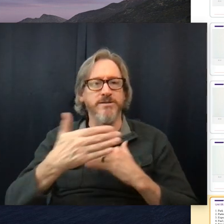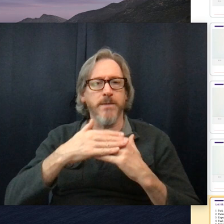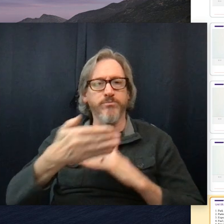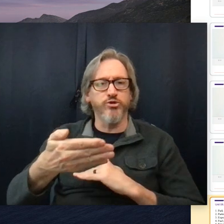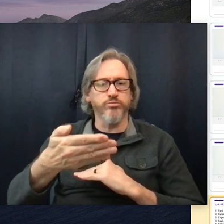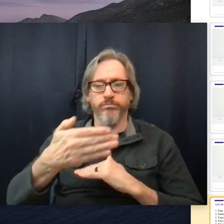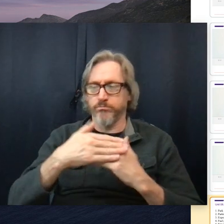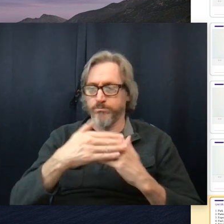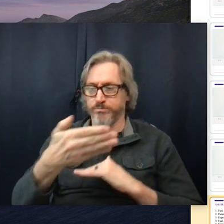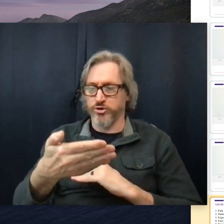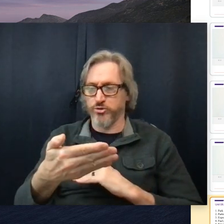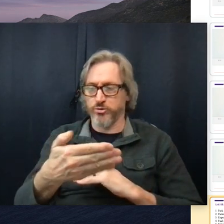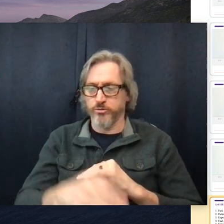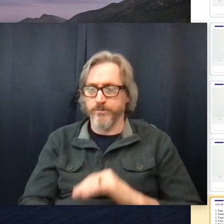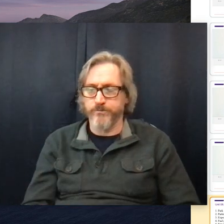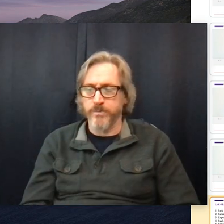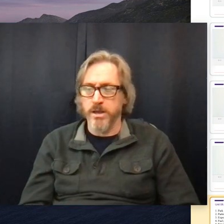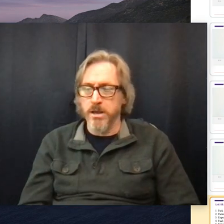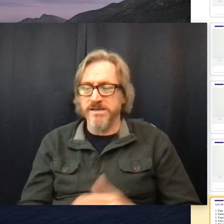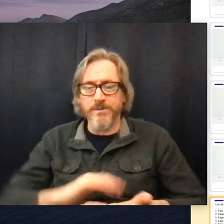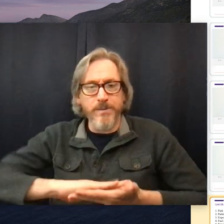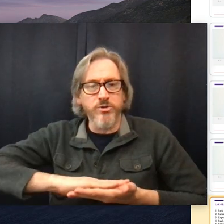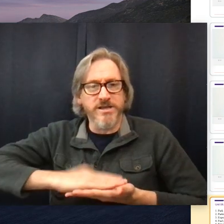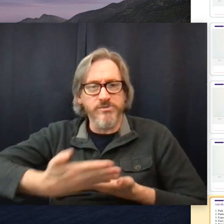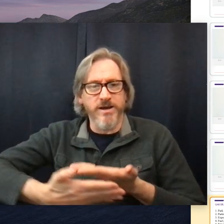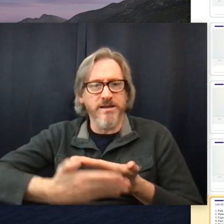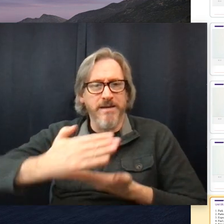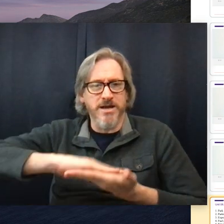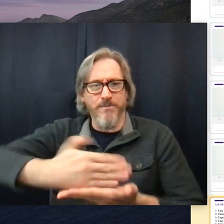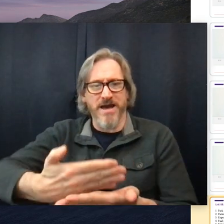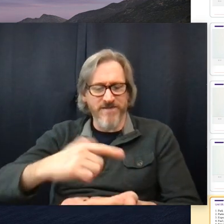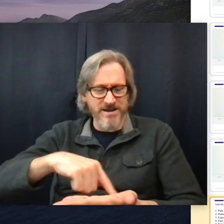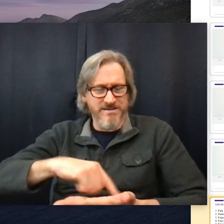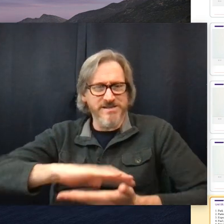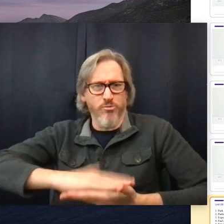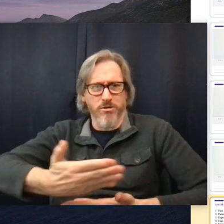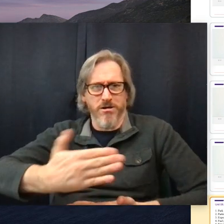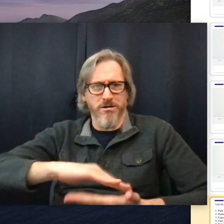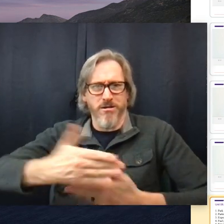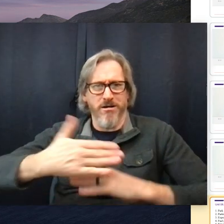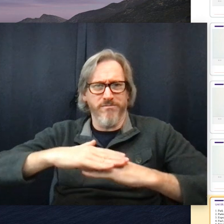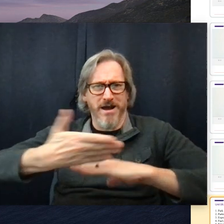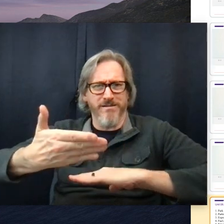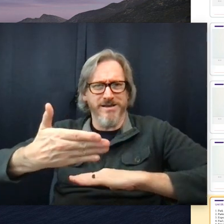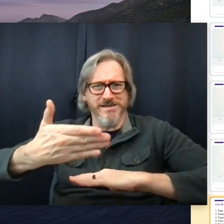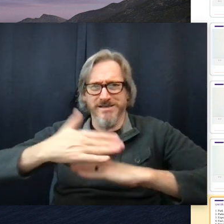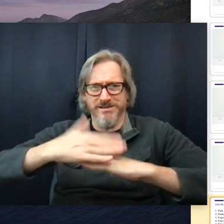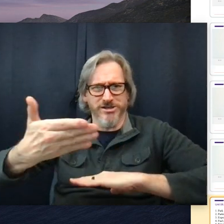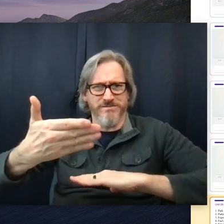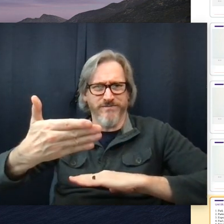laptop some people do it this way laptop I find this more this is just